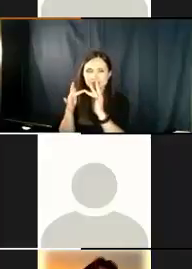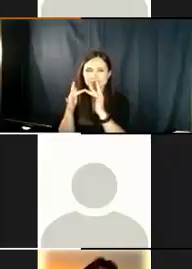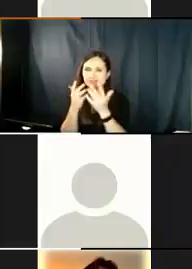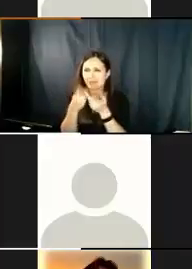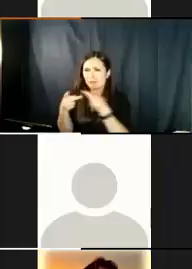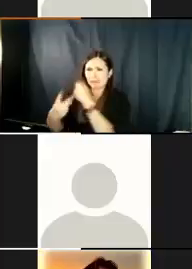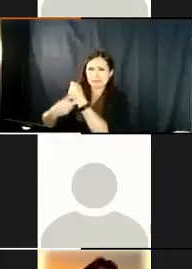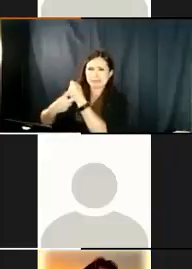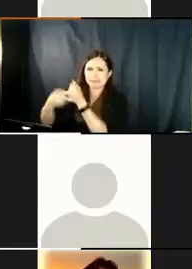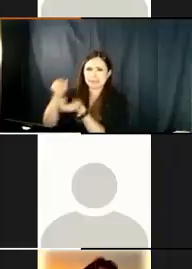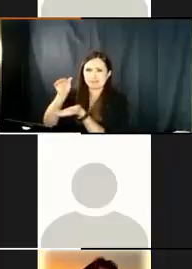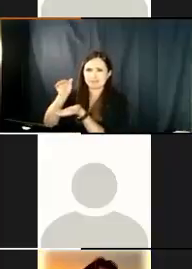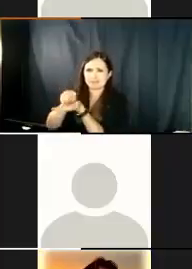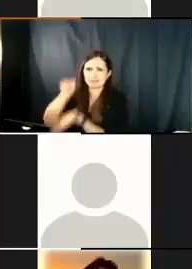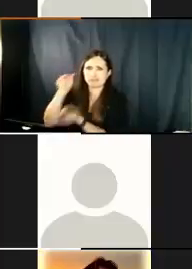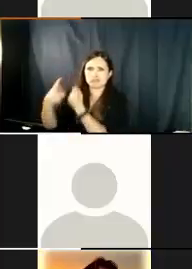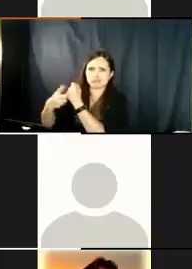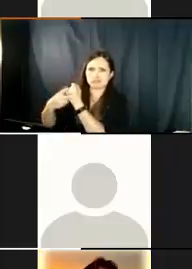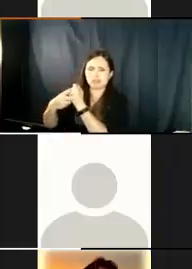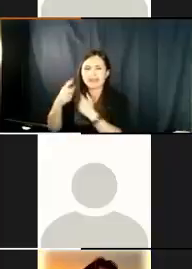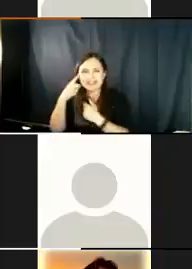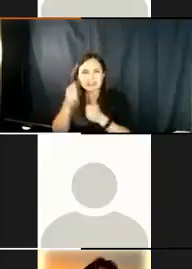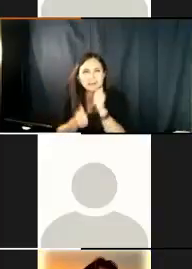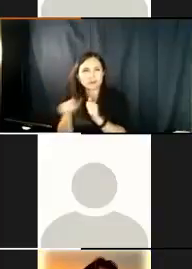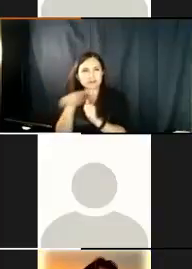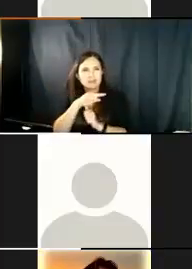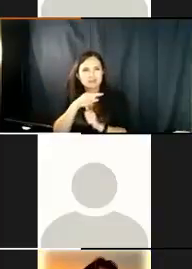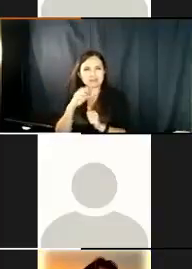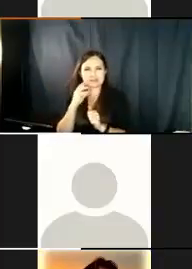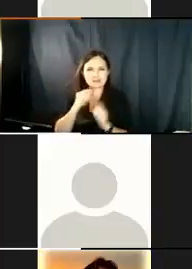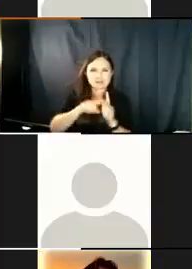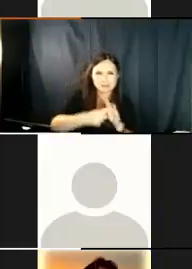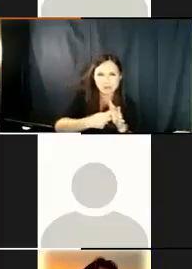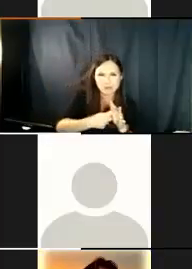And I think that's where most of us have started, and that's a great place to start.